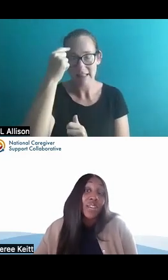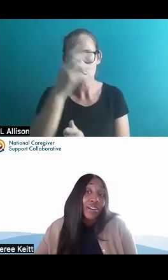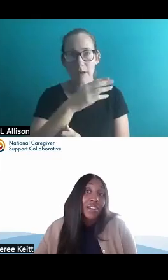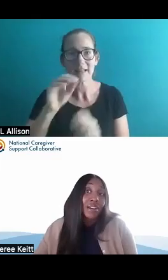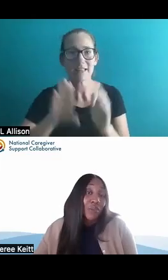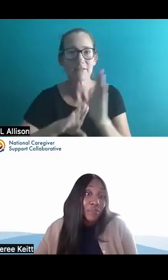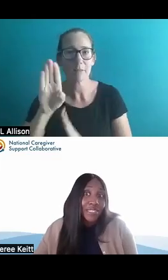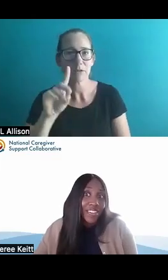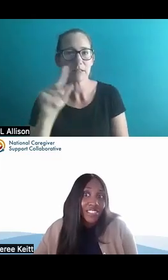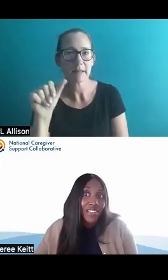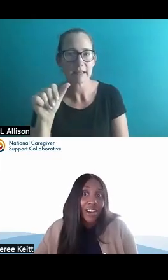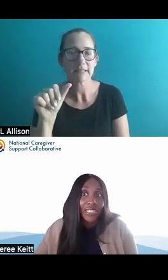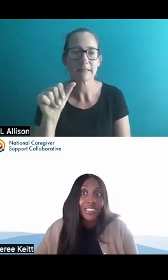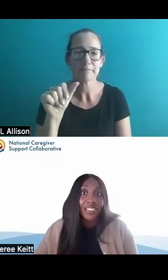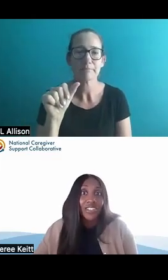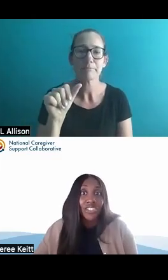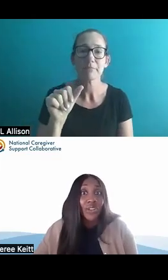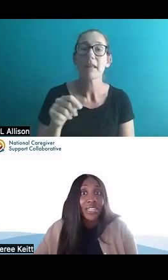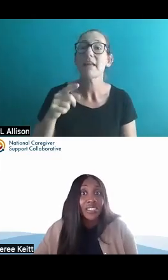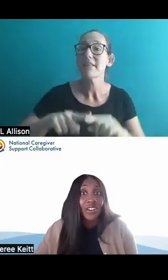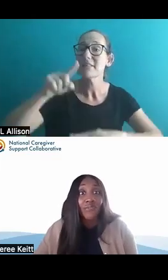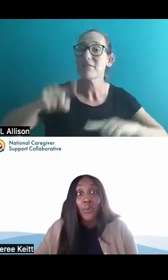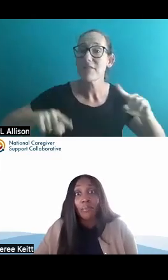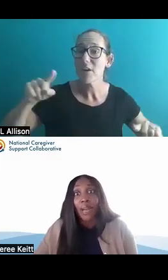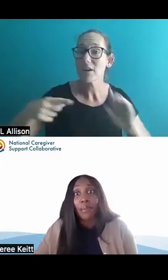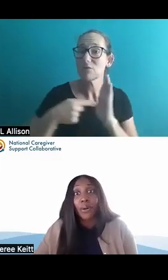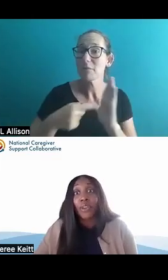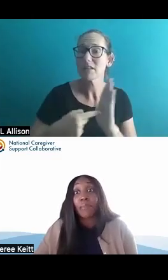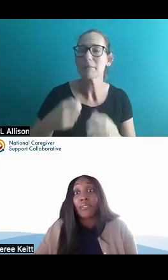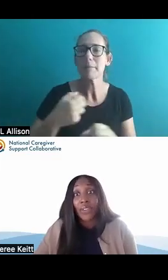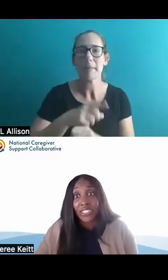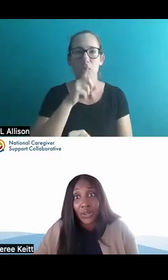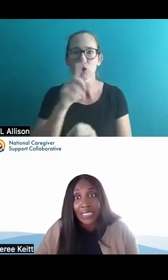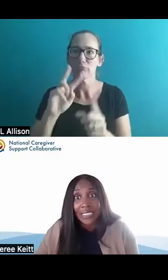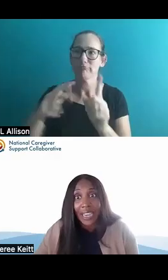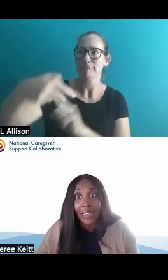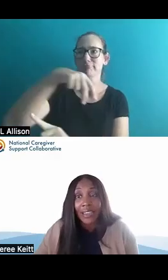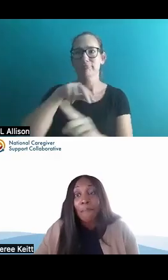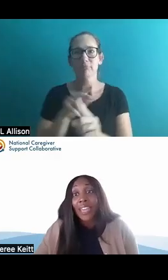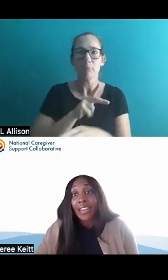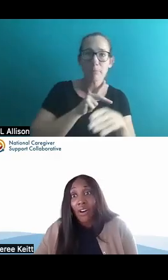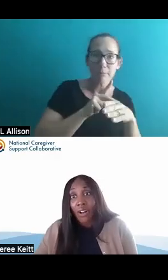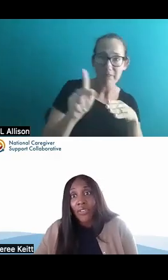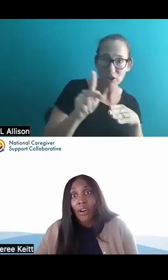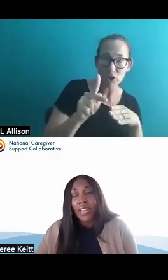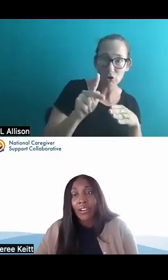varied representation guarantees our strategies are informed by both professional insight and